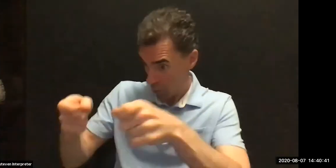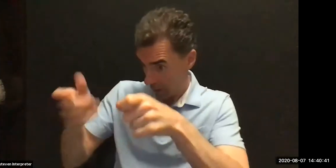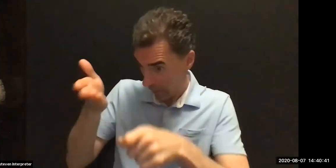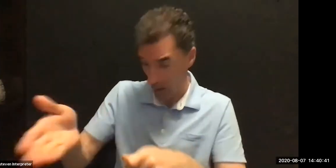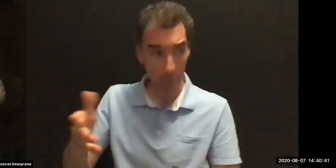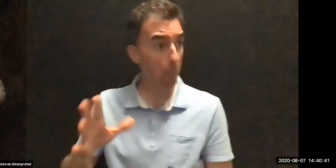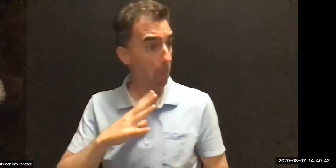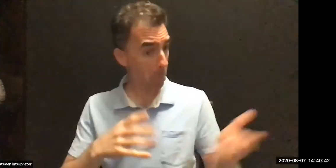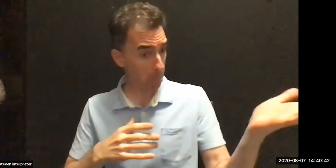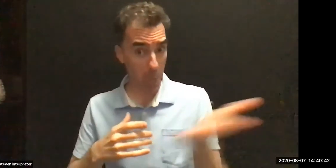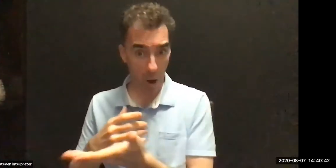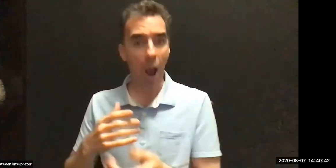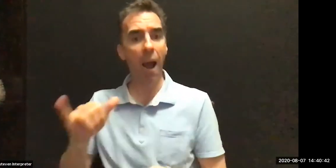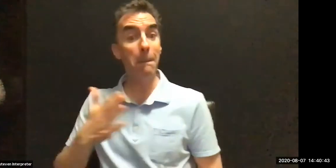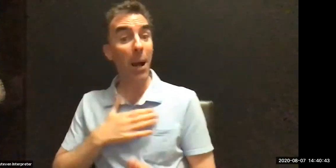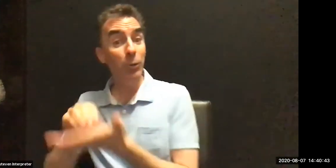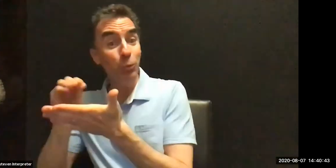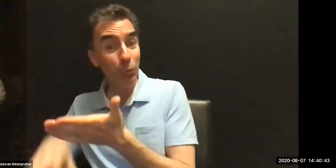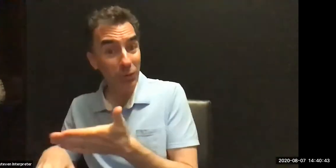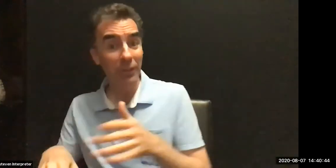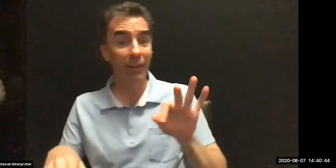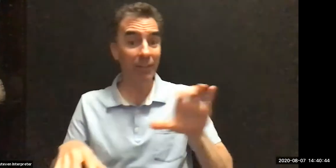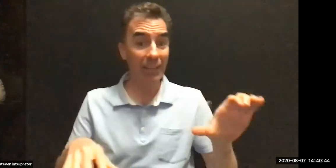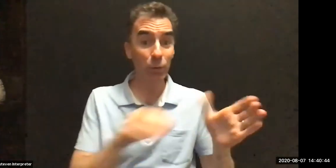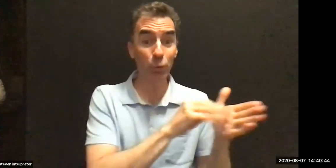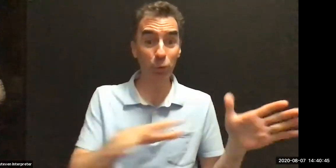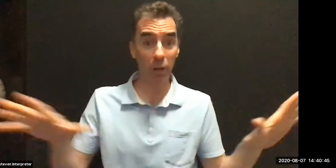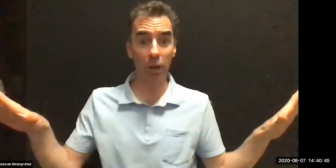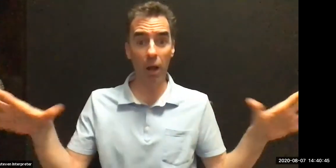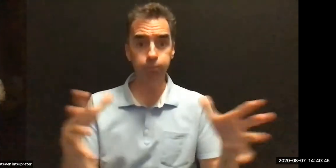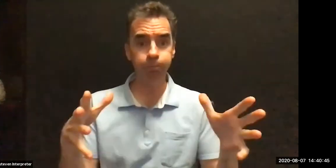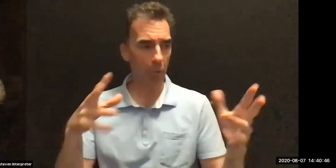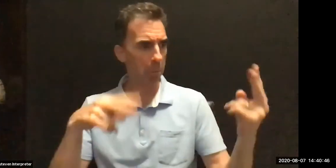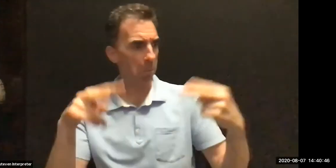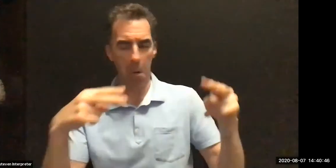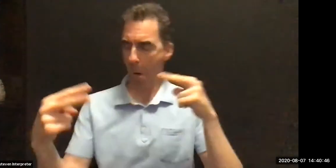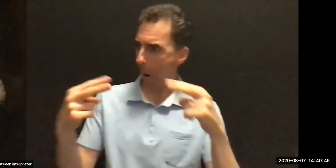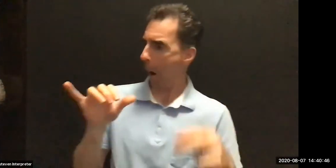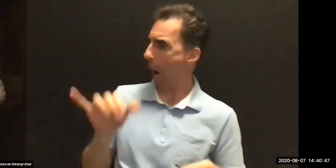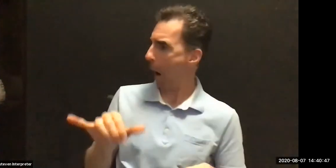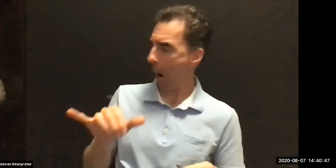Channelle Charest: And Fresno City College students to interact and see each other like, Oh, I can take a class in a space like this or oh